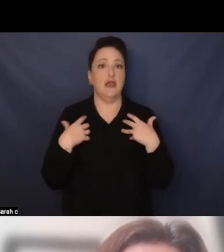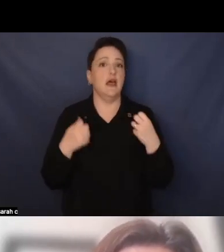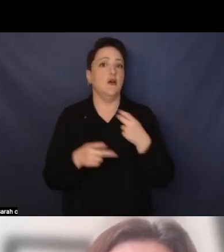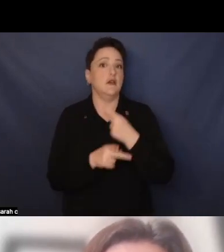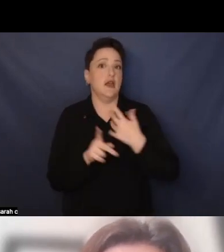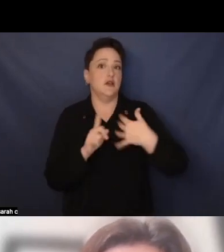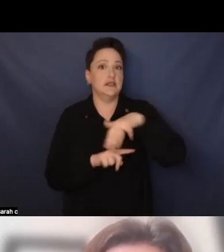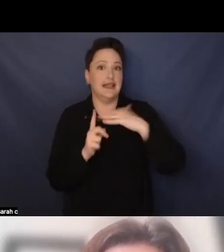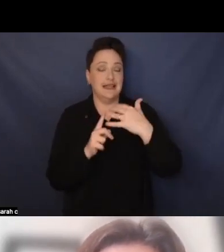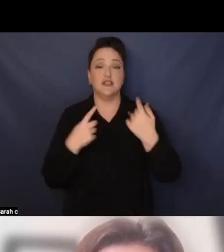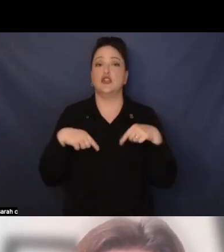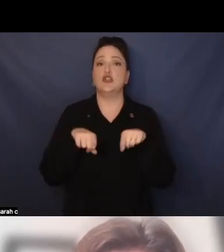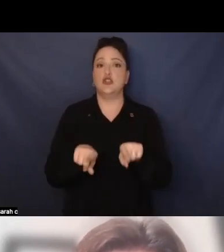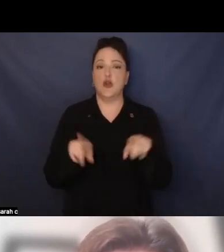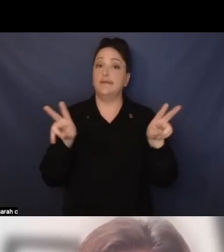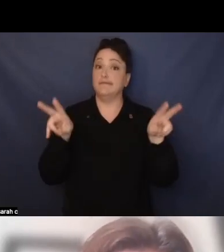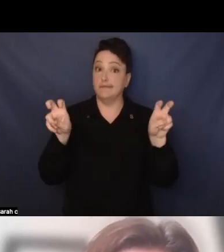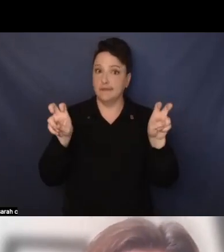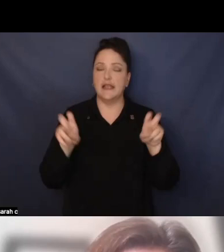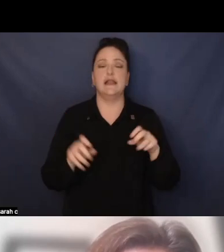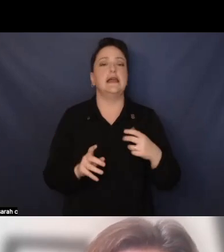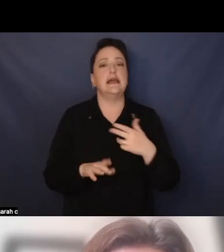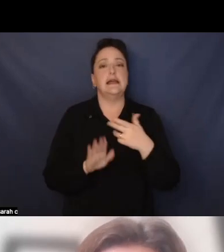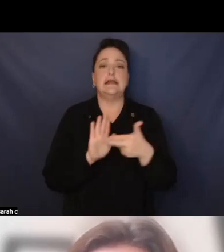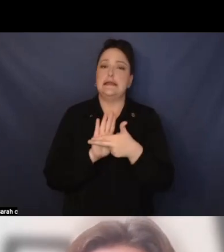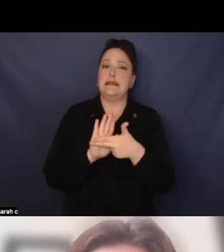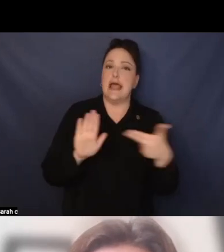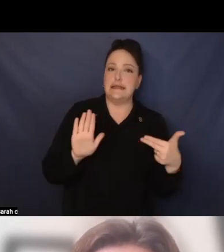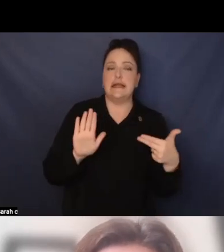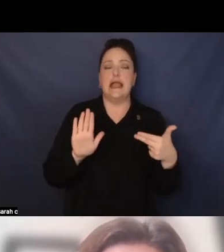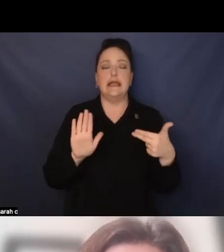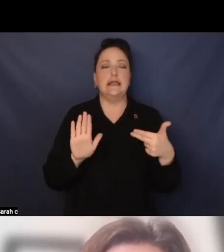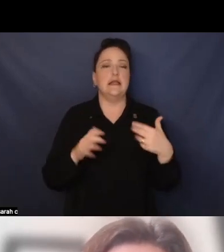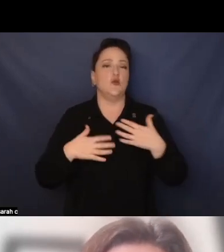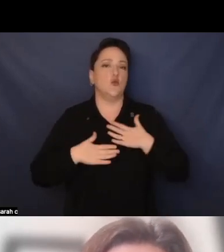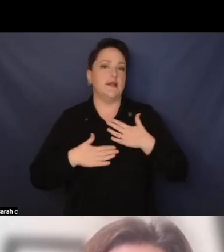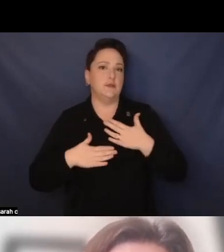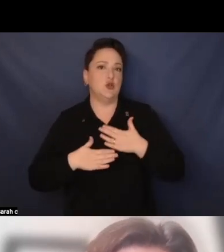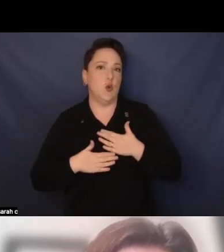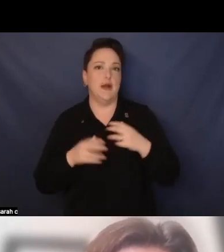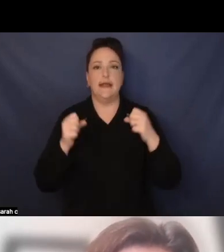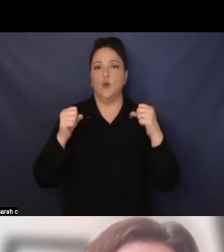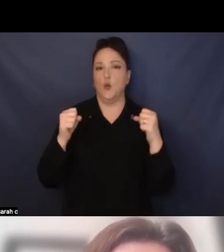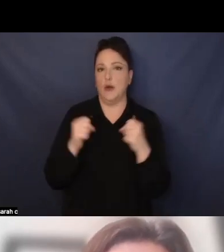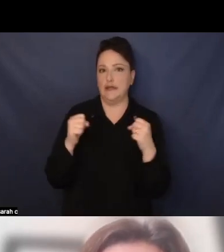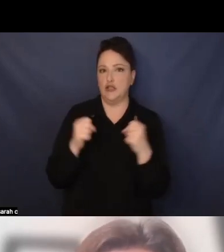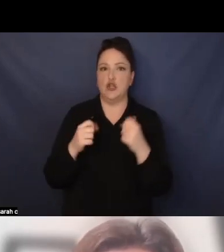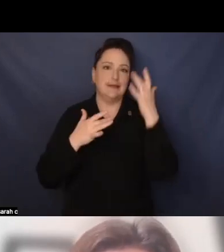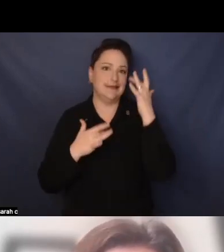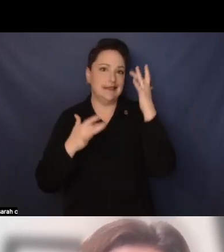winter respiratory virus period." So that's another local practice that varies. Next slide.